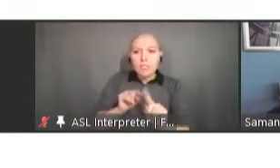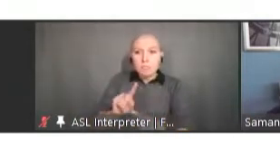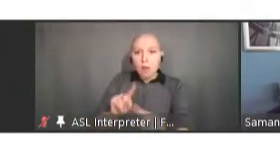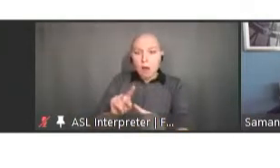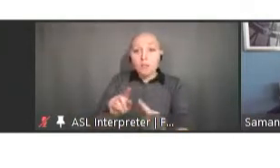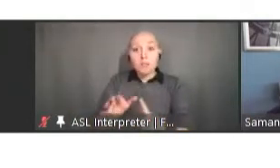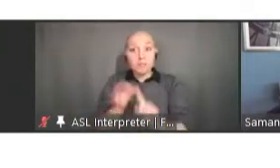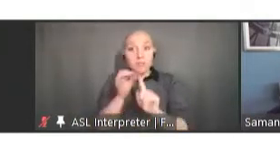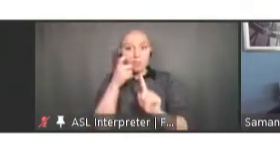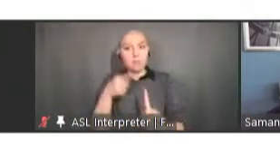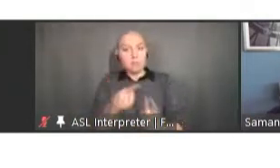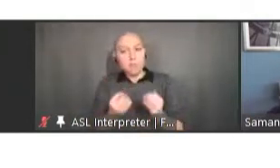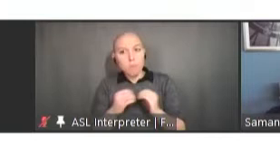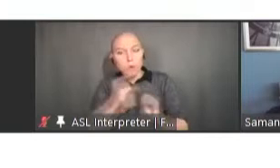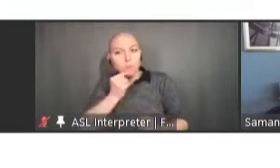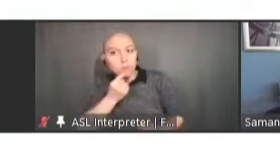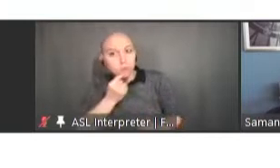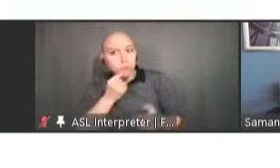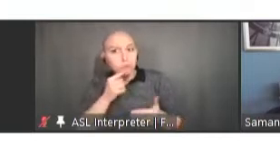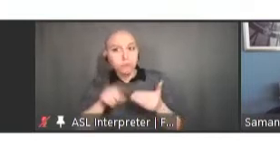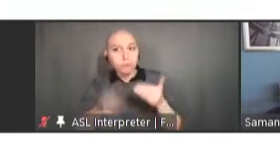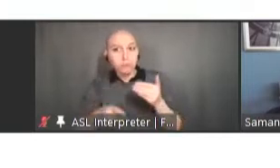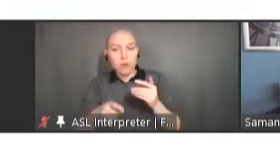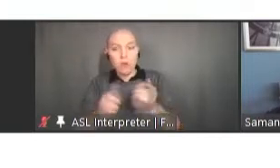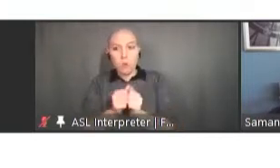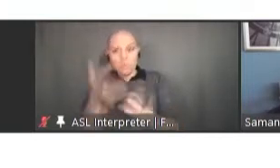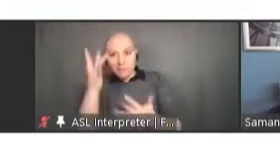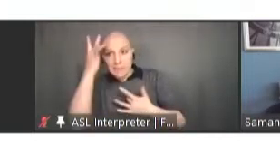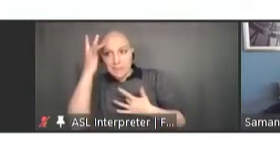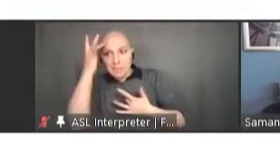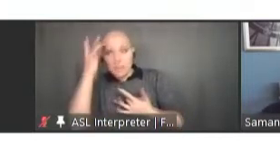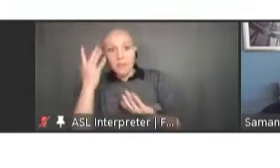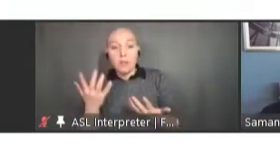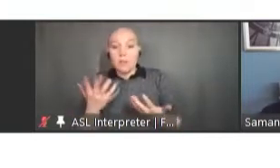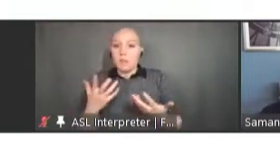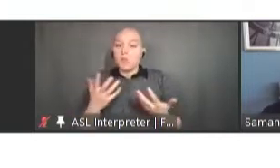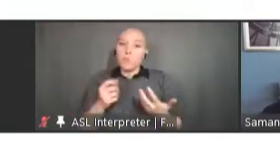infection. And we don't have clear answers yet. Another consideration is that these different